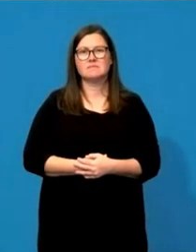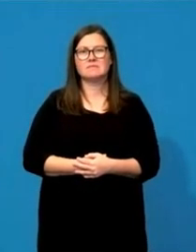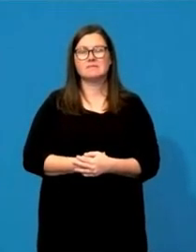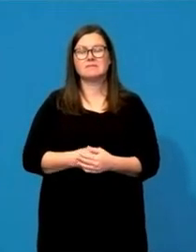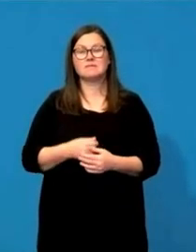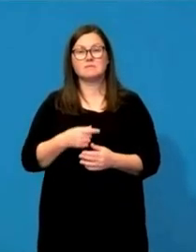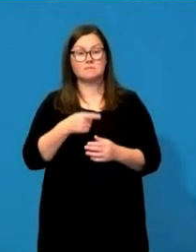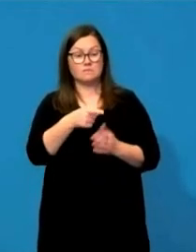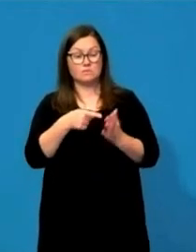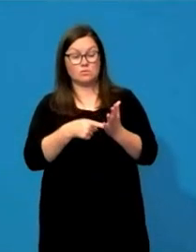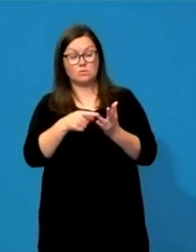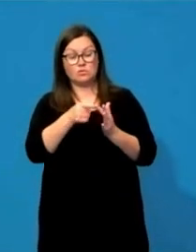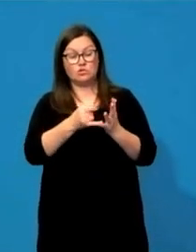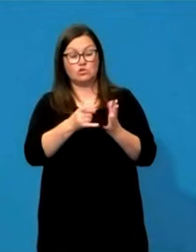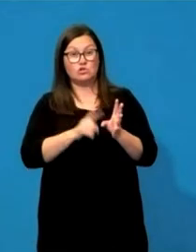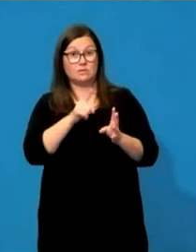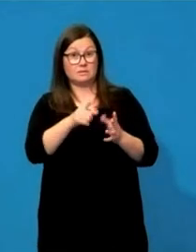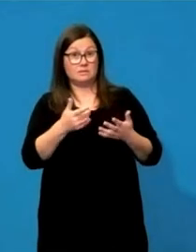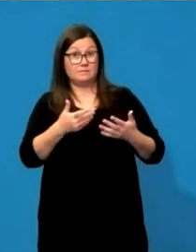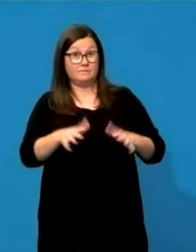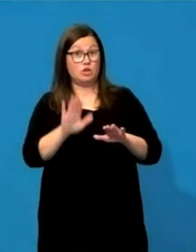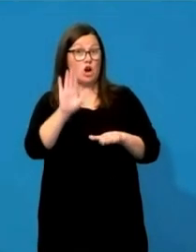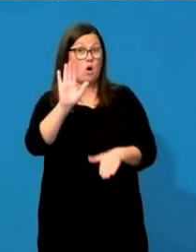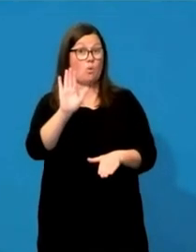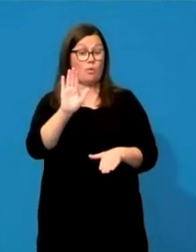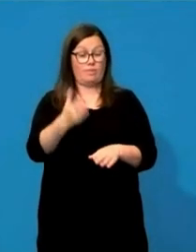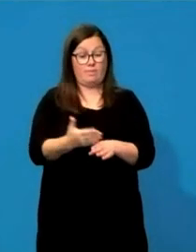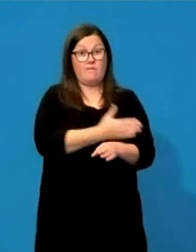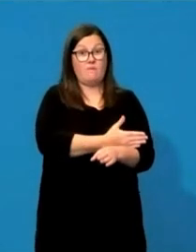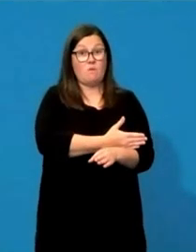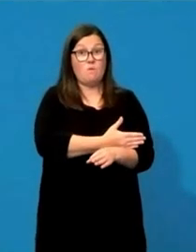Yes, I have. And you're Ronita's mum?